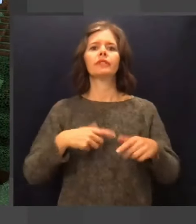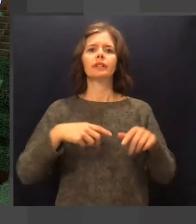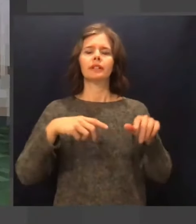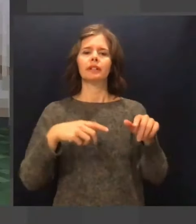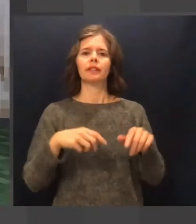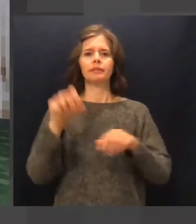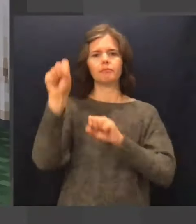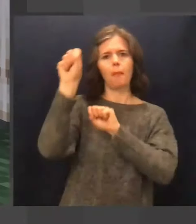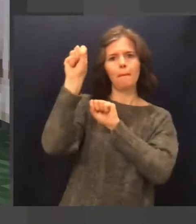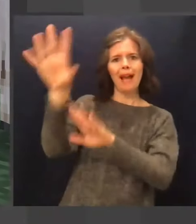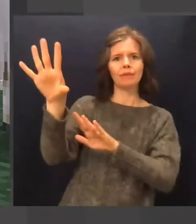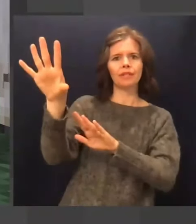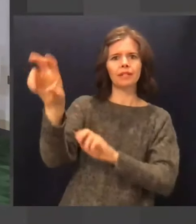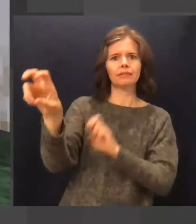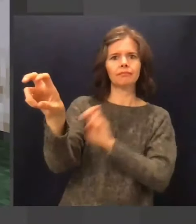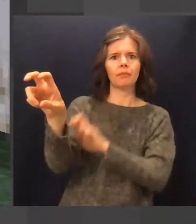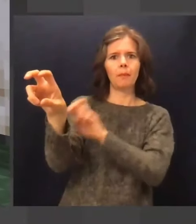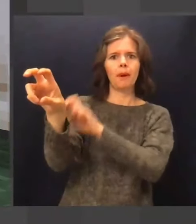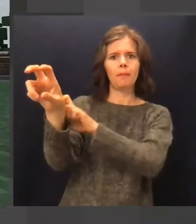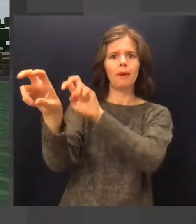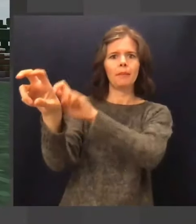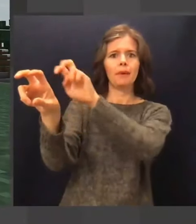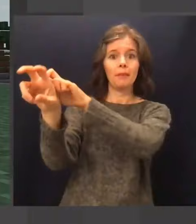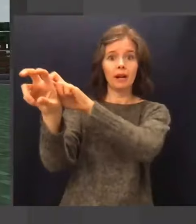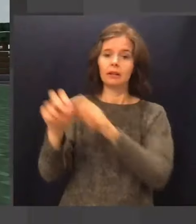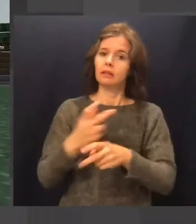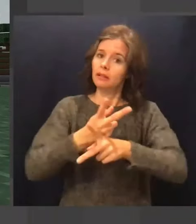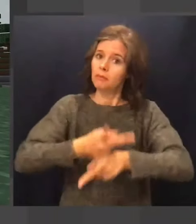IF YOU AREN'T CAREFUL THEY MIGHT KNOCK YOU OFF!